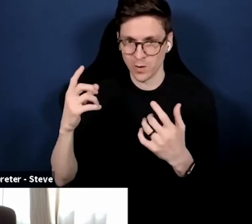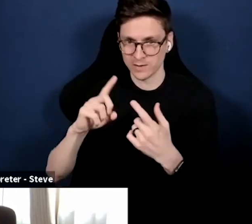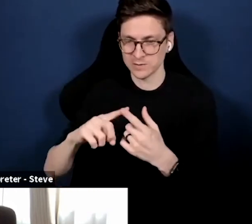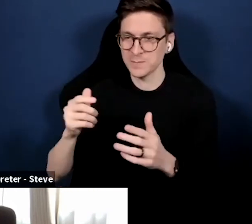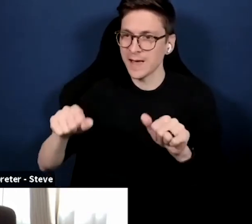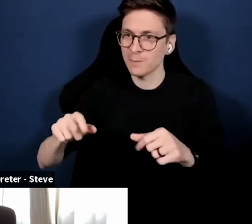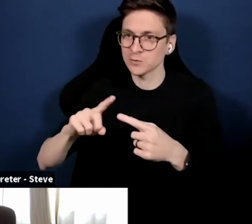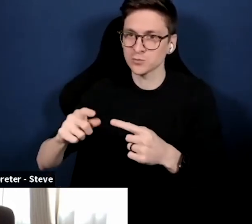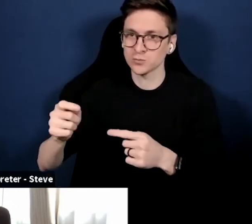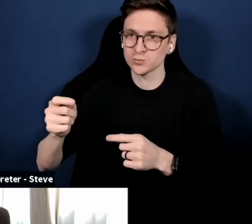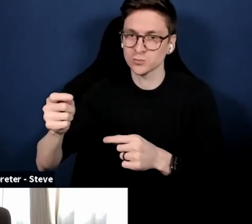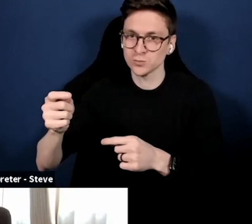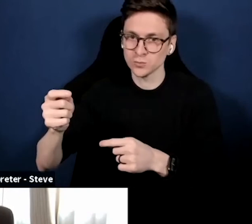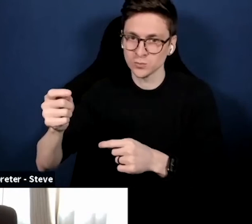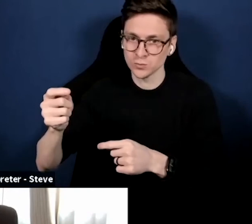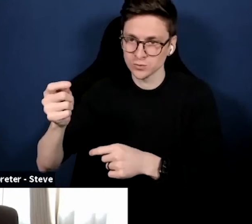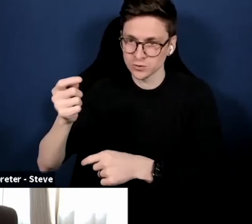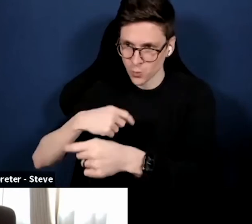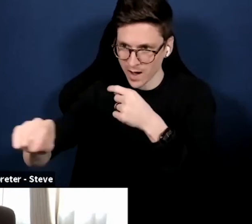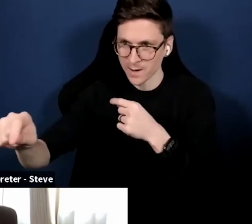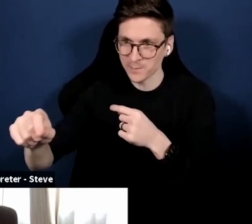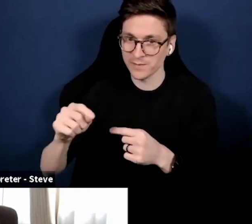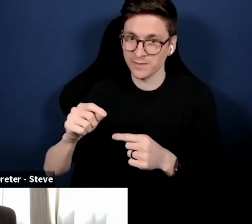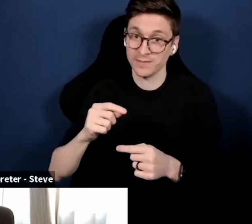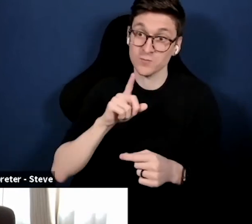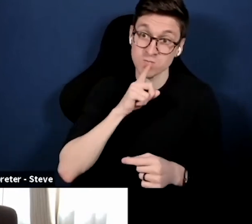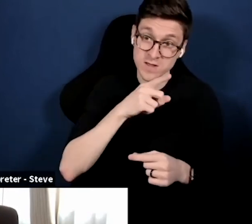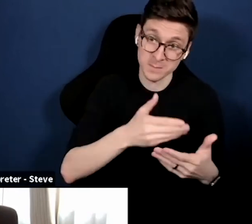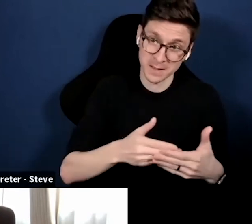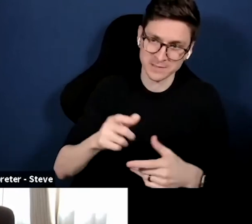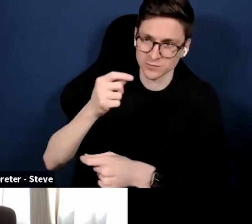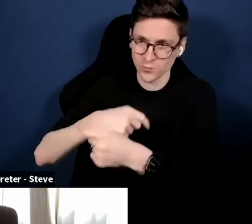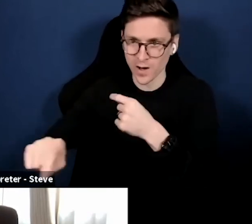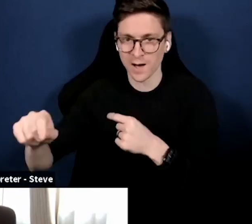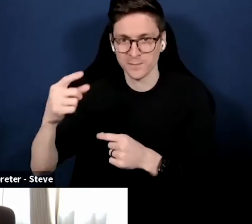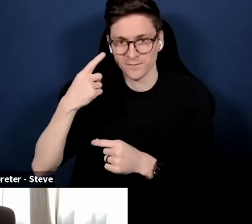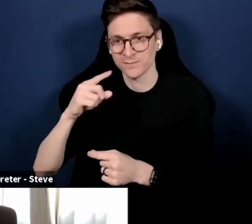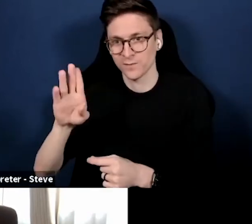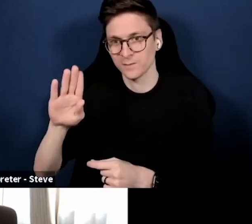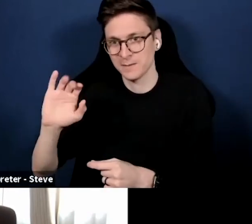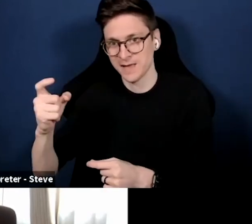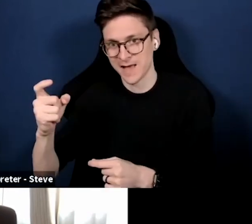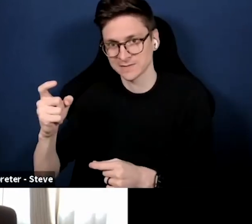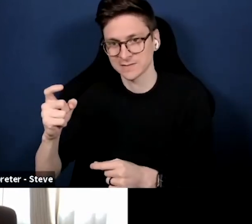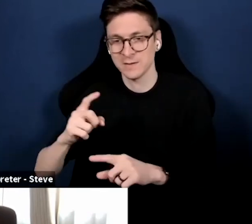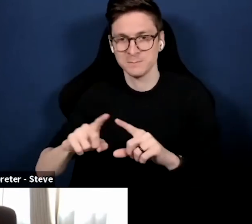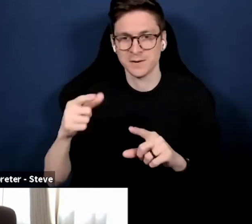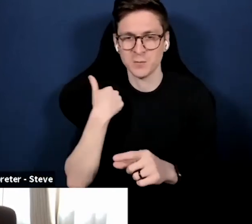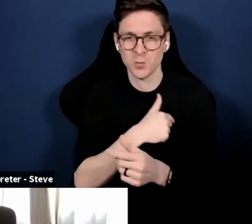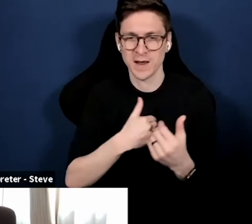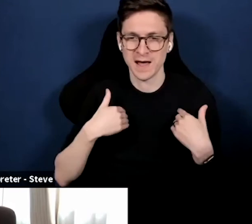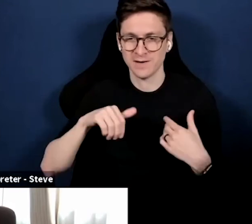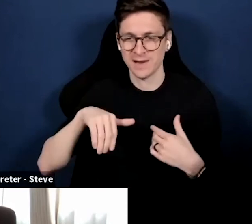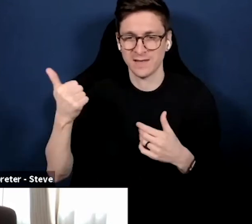the the real baby we actually did another study um called bcom which annette henderson's team did as